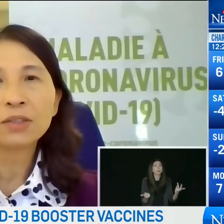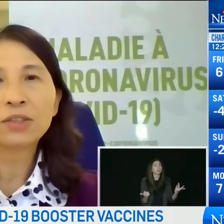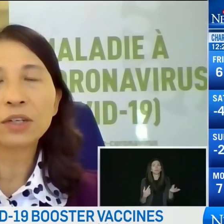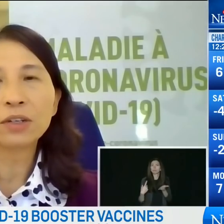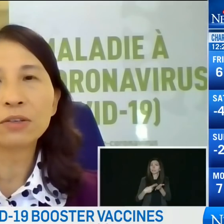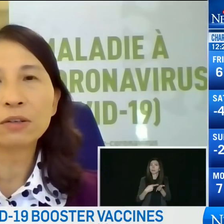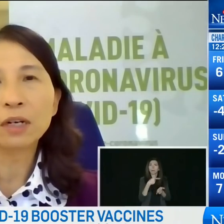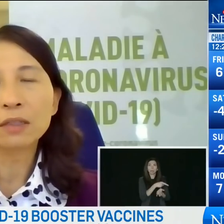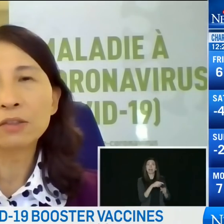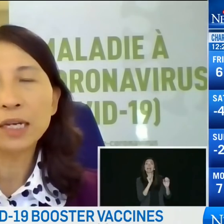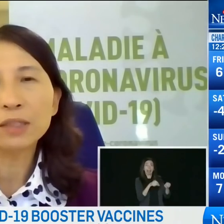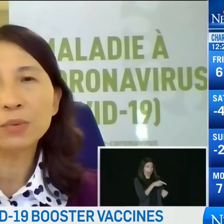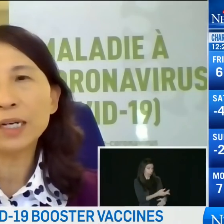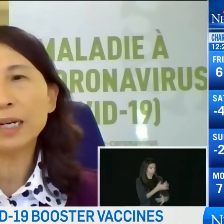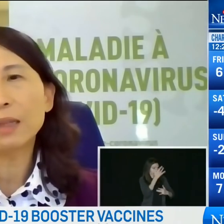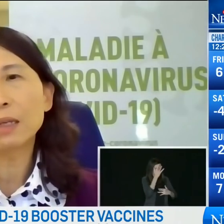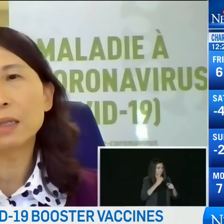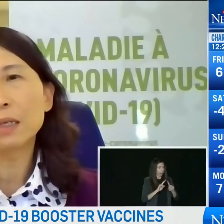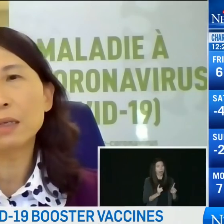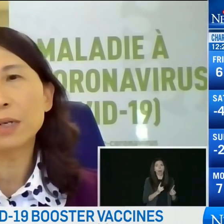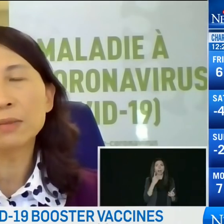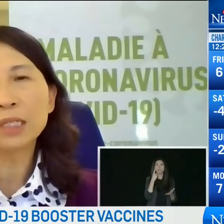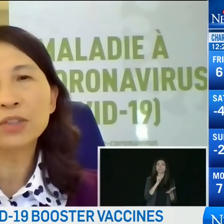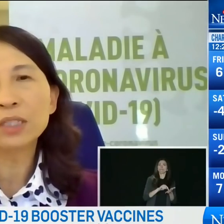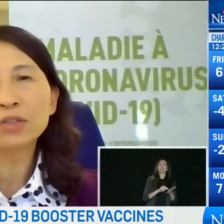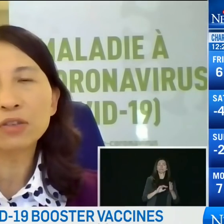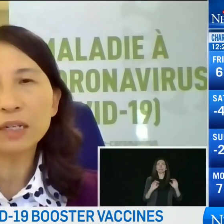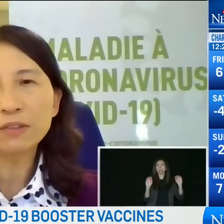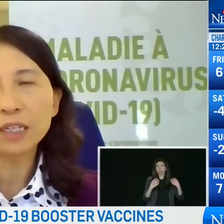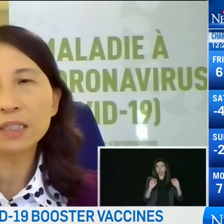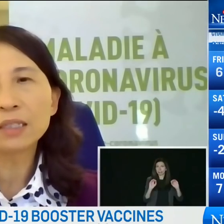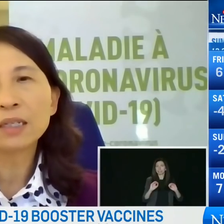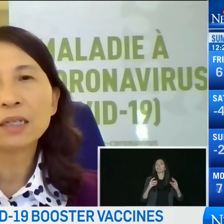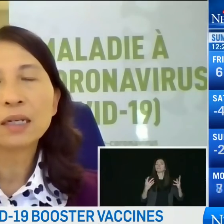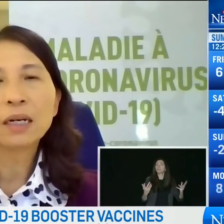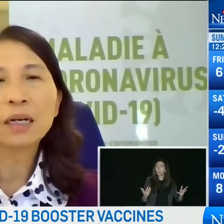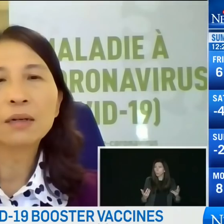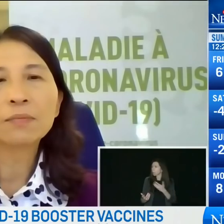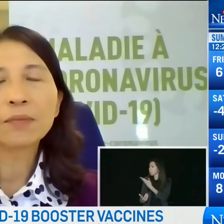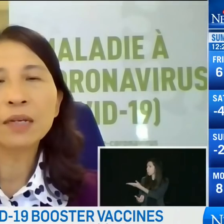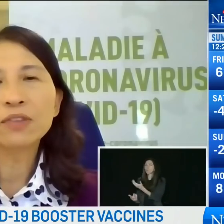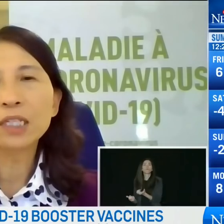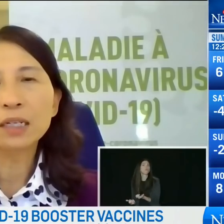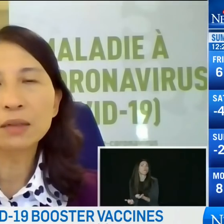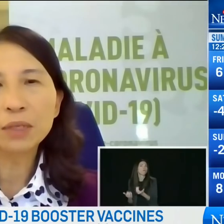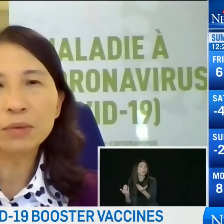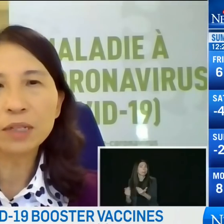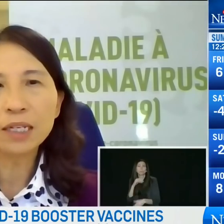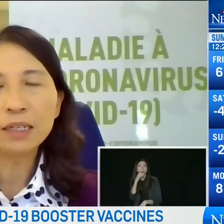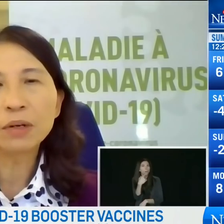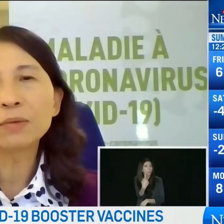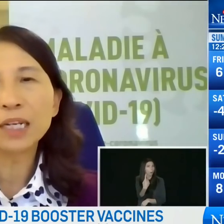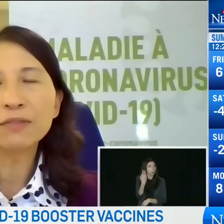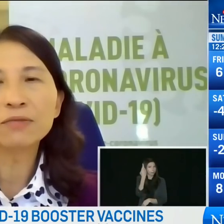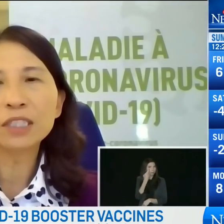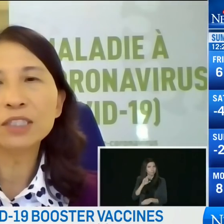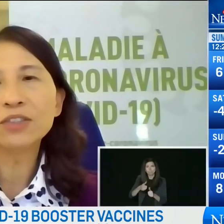EFFECTIVENESS OVER TIME AGAINST ASYMPTOMATIC INFECTION AND ANY